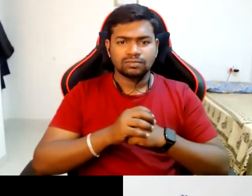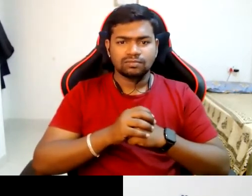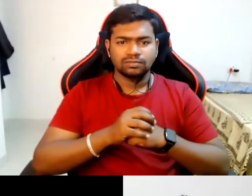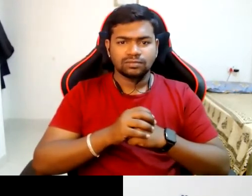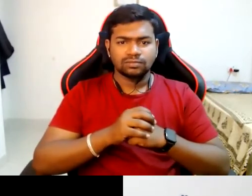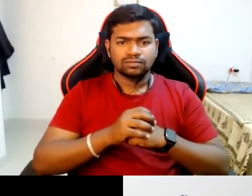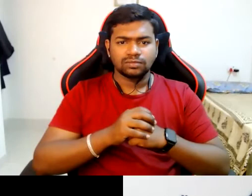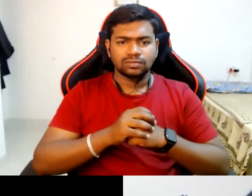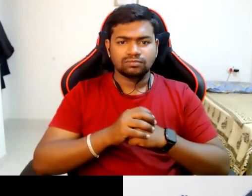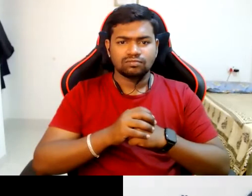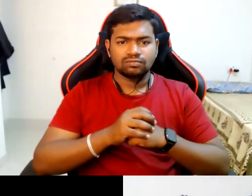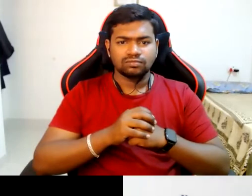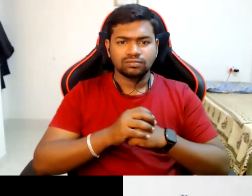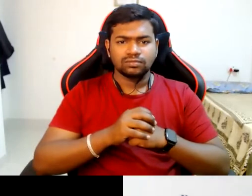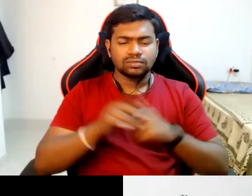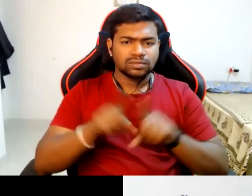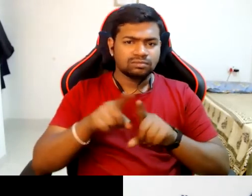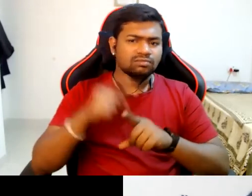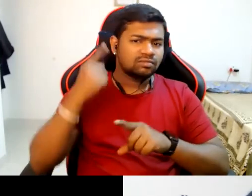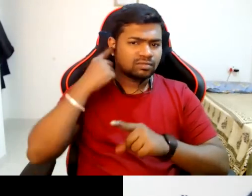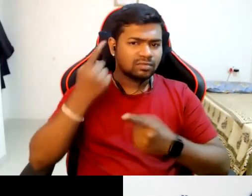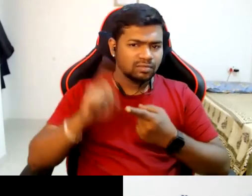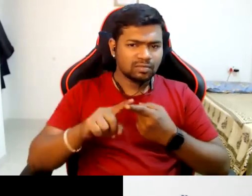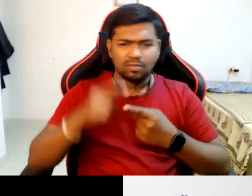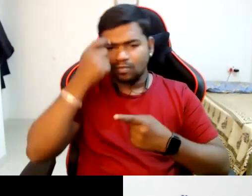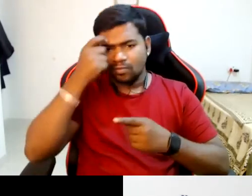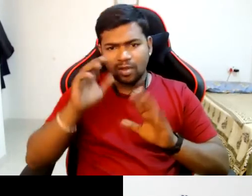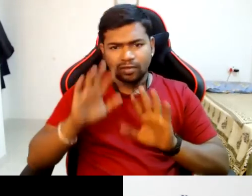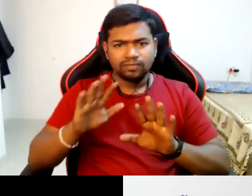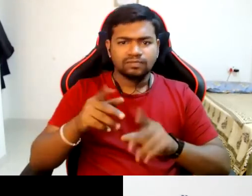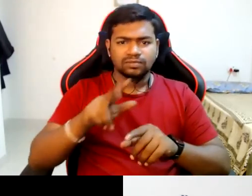and my hearing problem manifested in class 8th, class 9th and in class 10th.